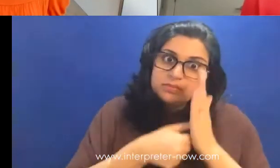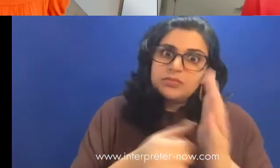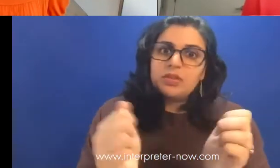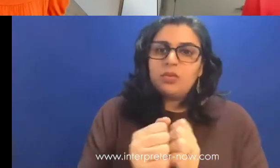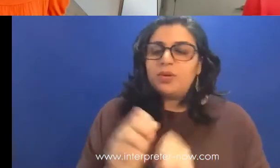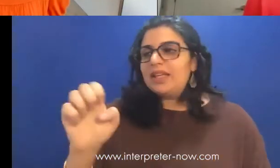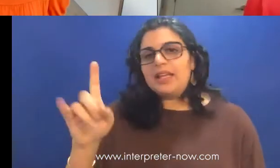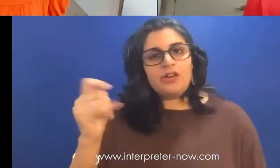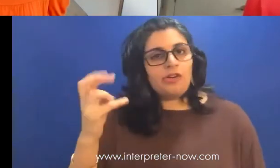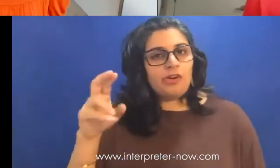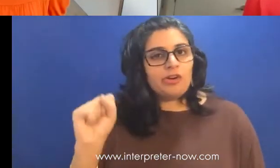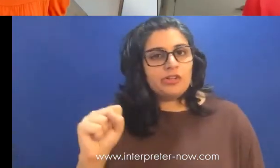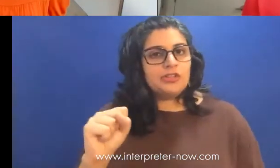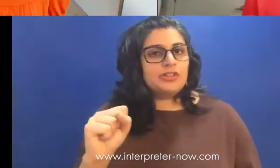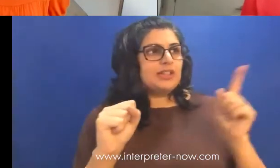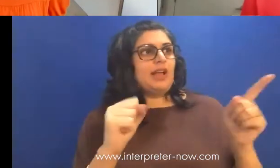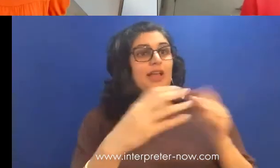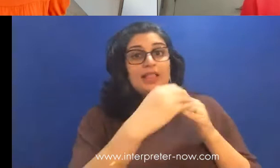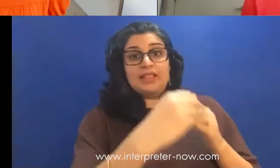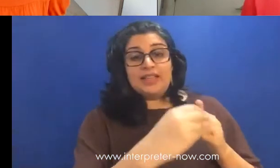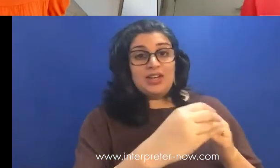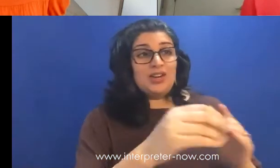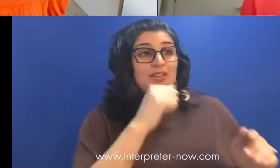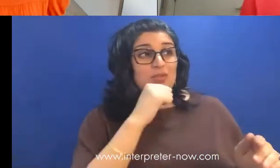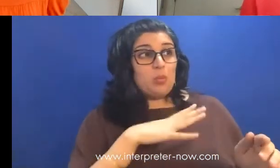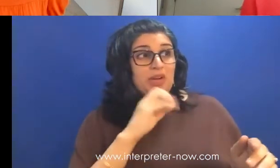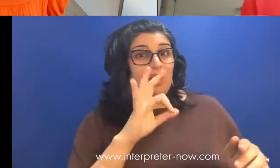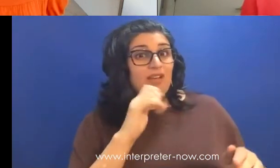about a woman of color leader mattered, and why it would matter to the audience, which